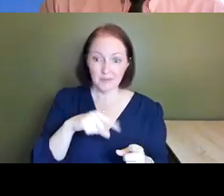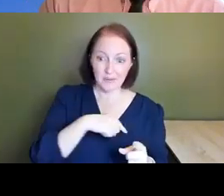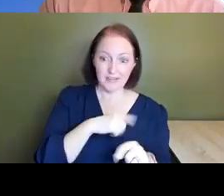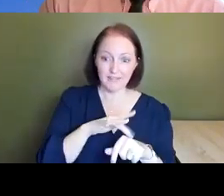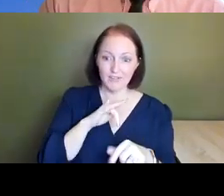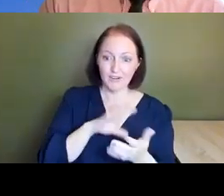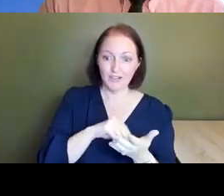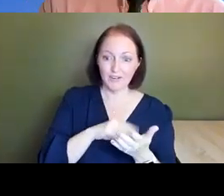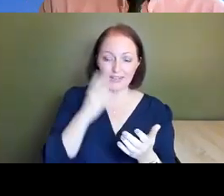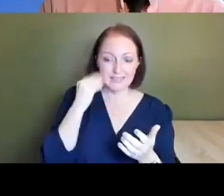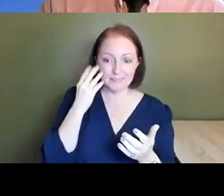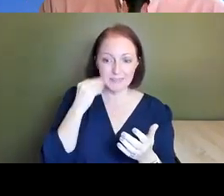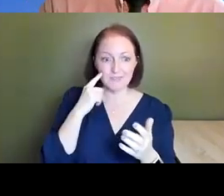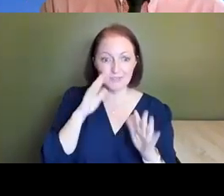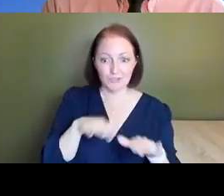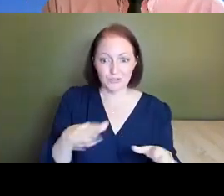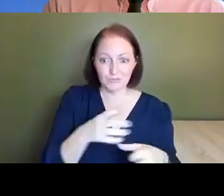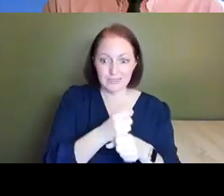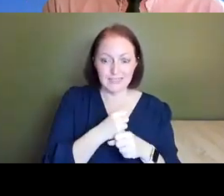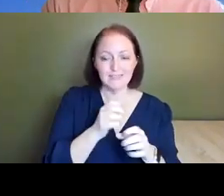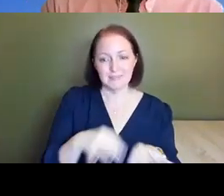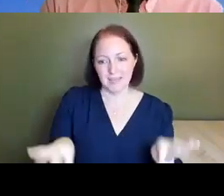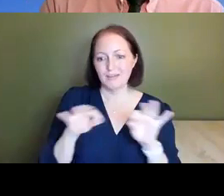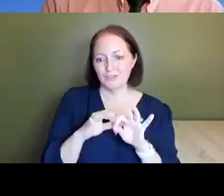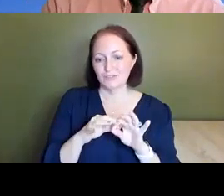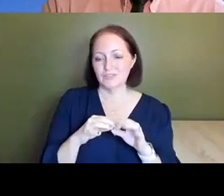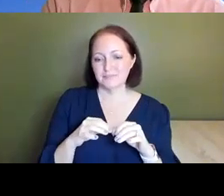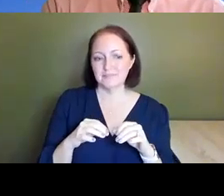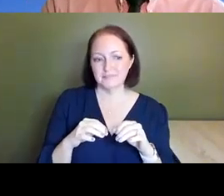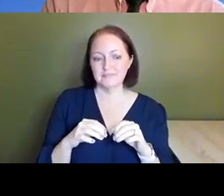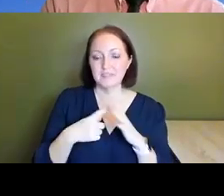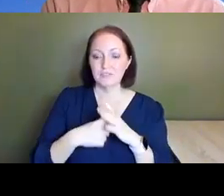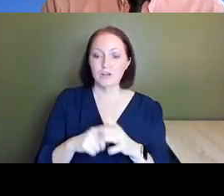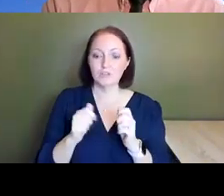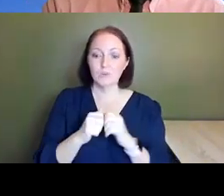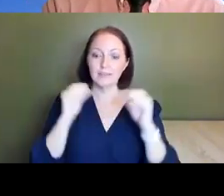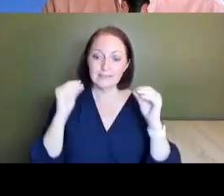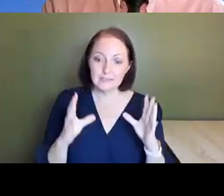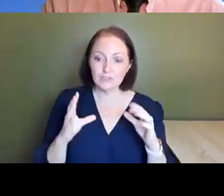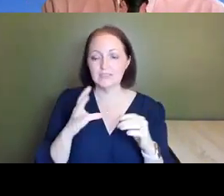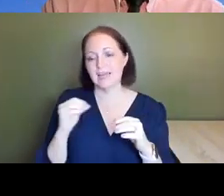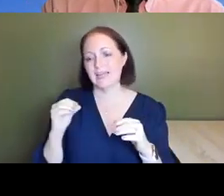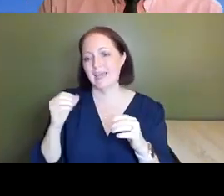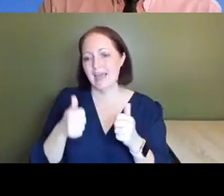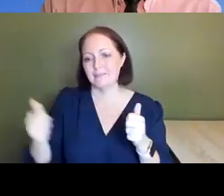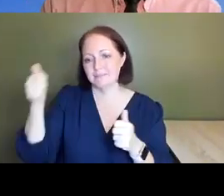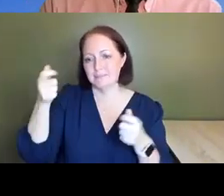experiences children receive matters. And that starts with the teachers and administrators.